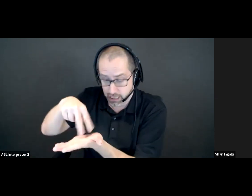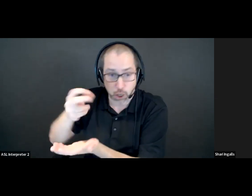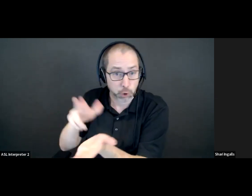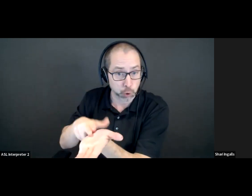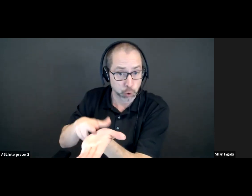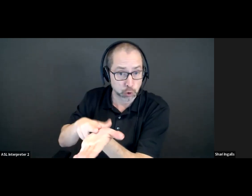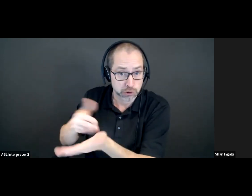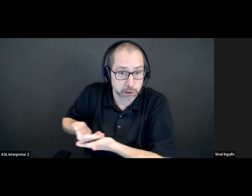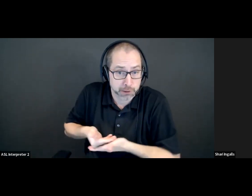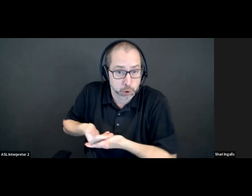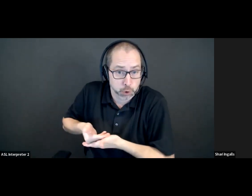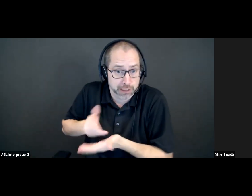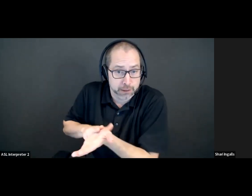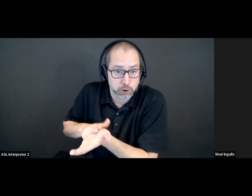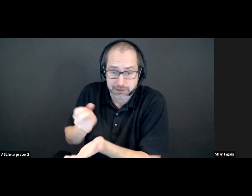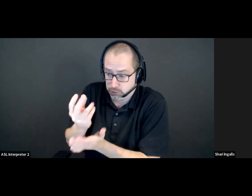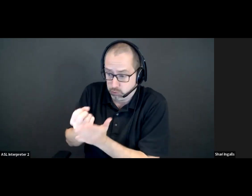it spikes my heart rate to 120 beats per minute